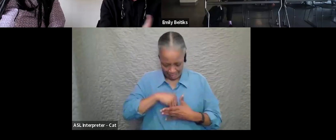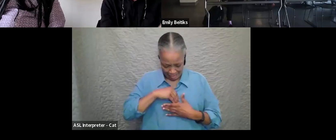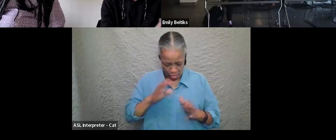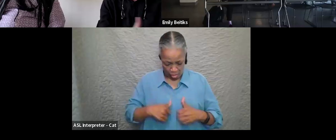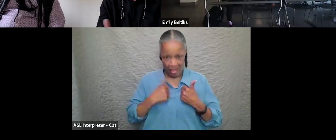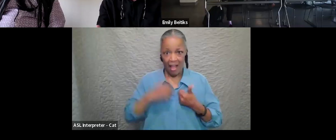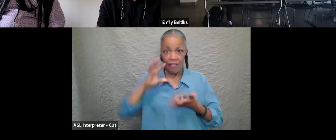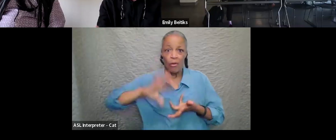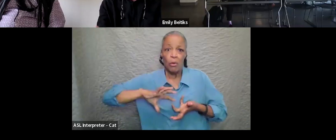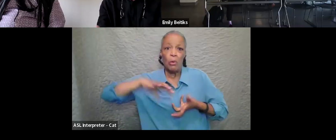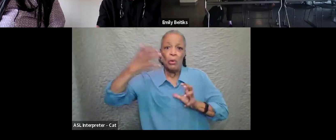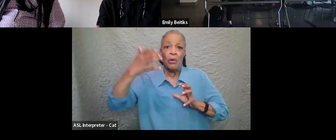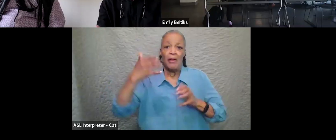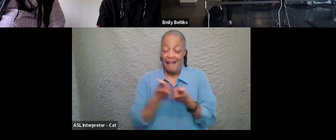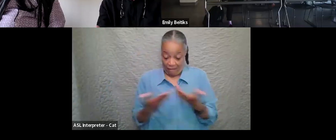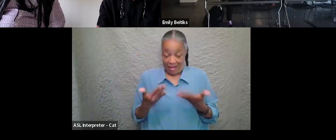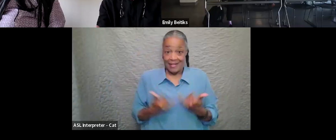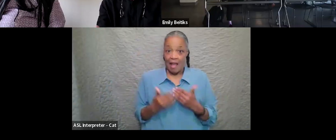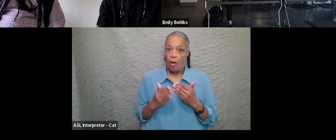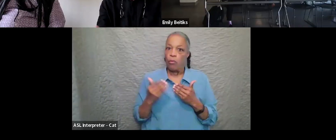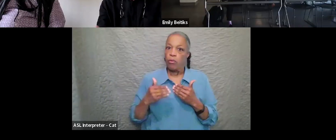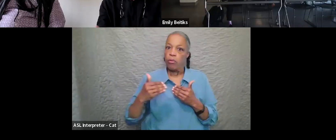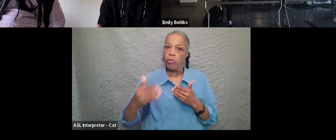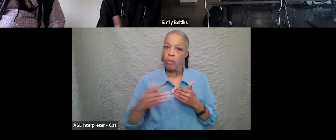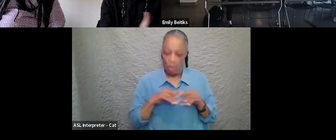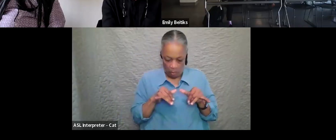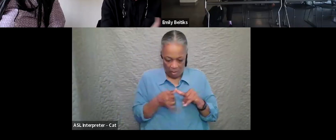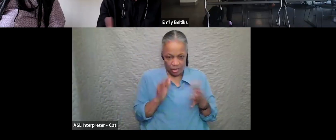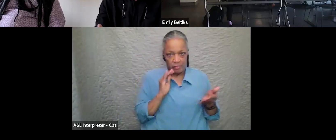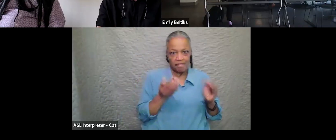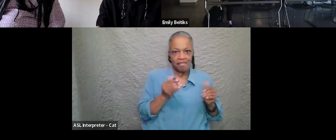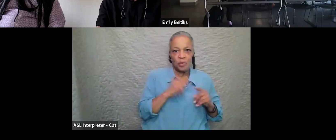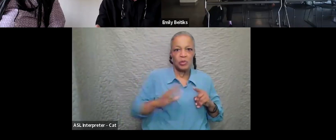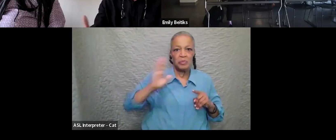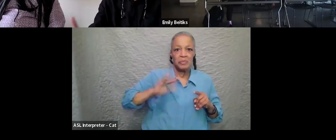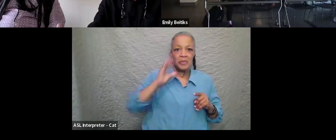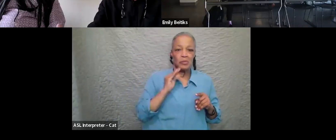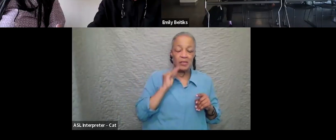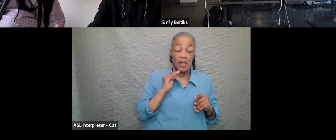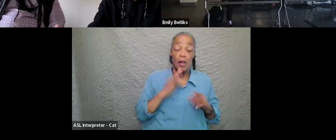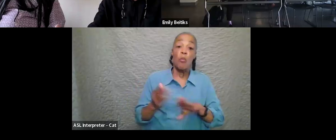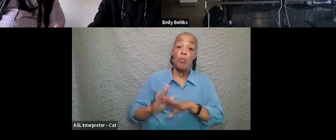And everything is measured as either before they blew the whistle or after they blew the whistle.